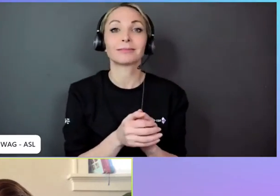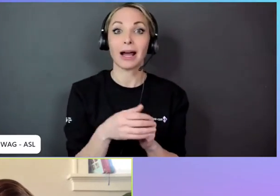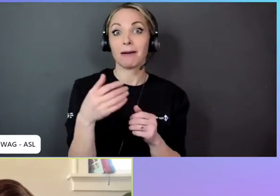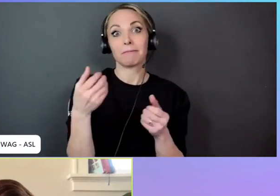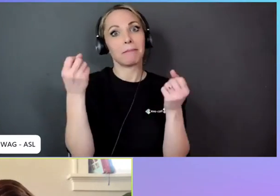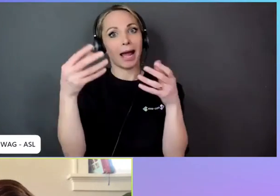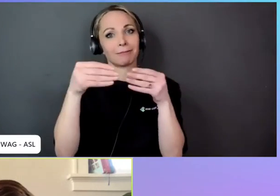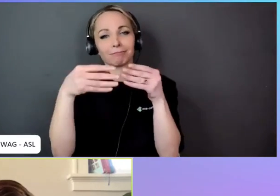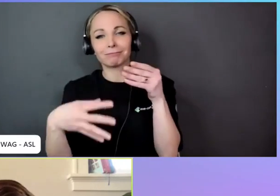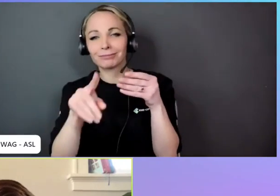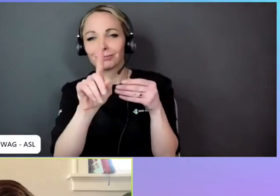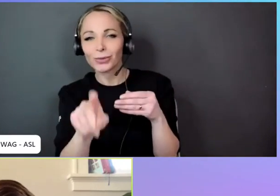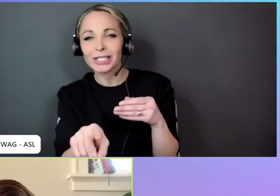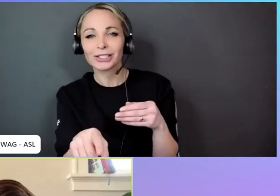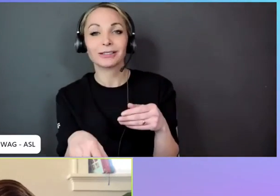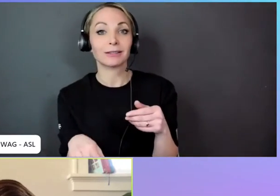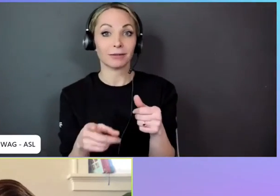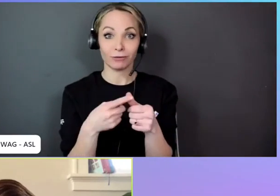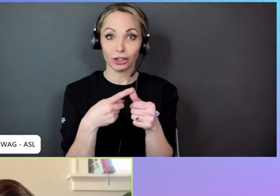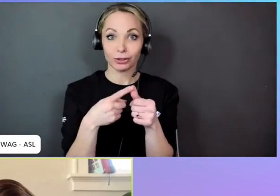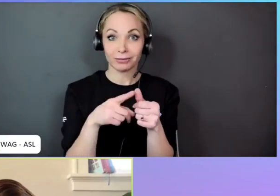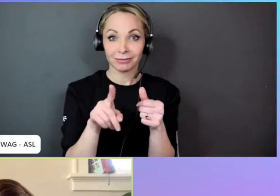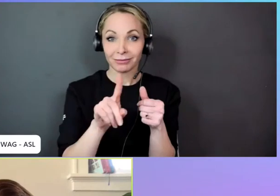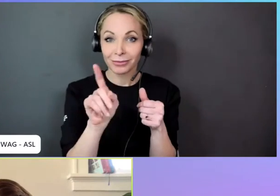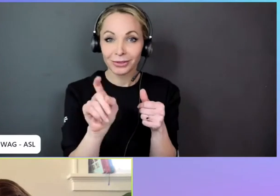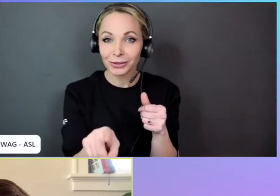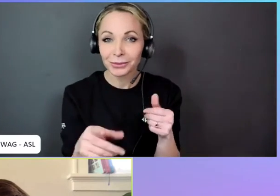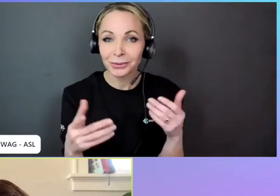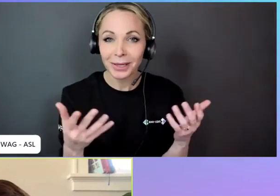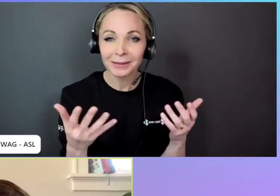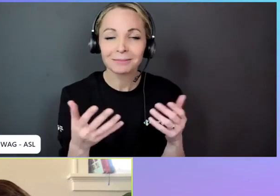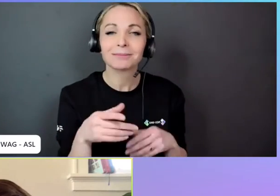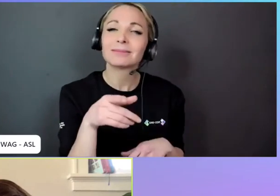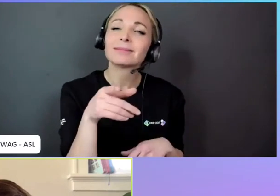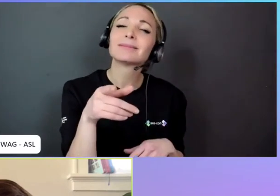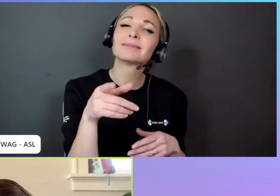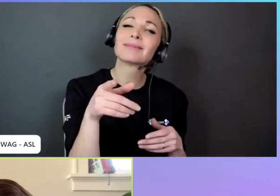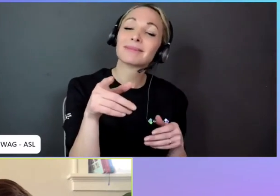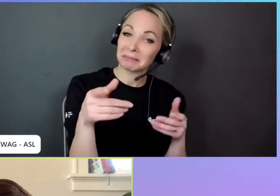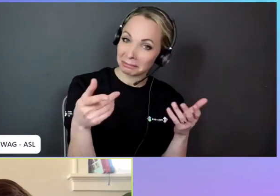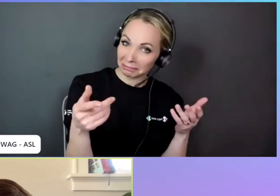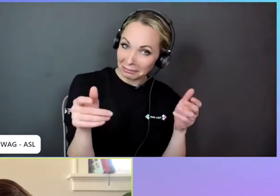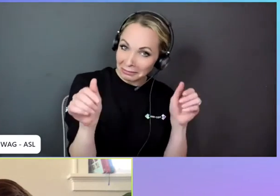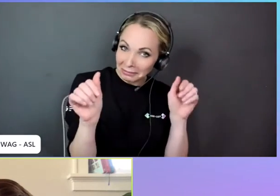So much great content. We have some questions here so